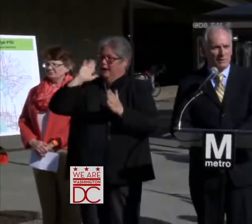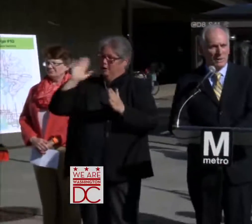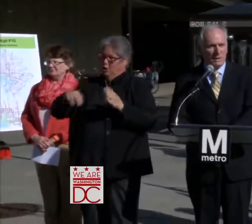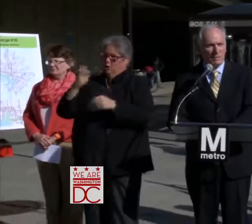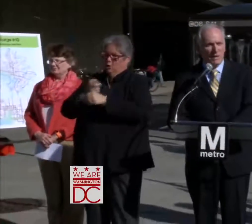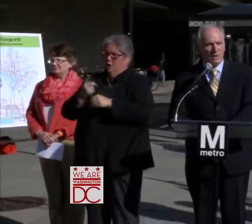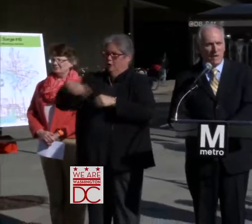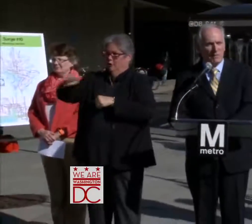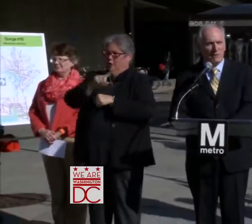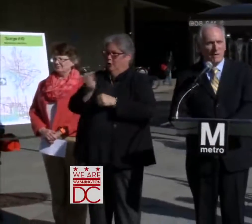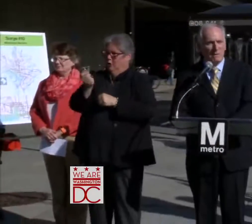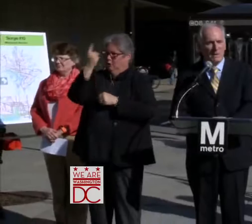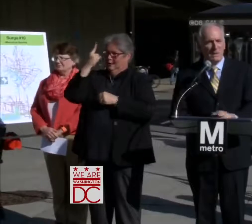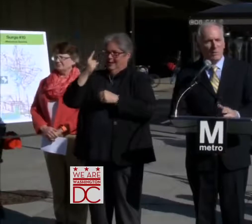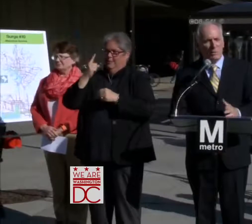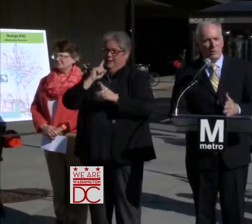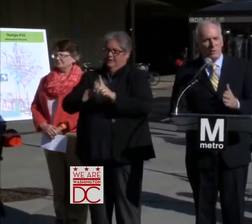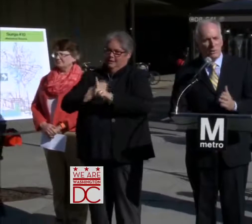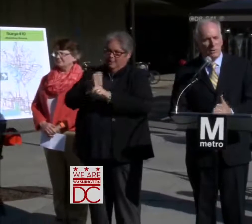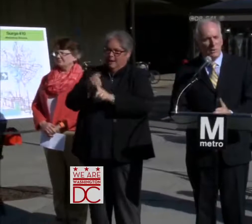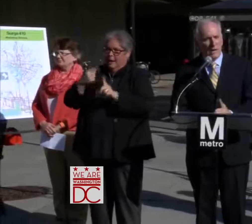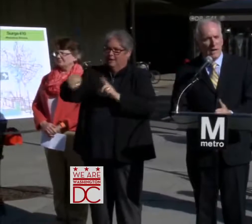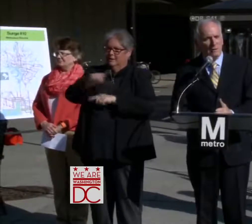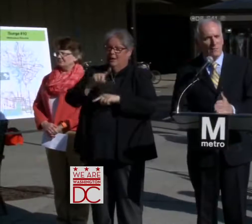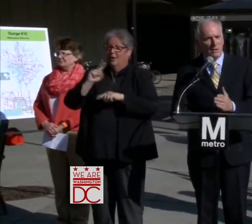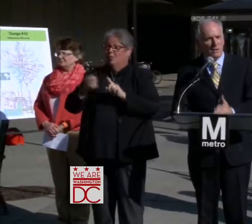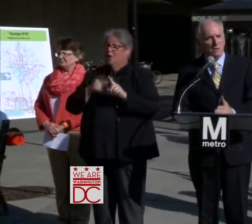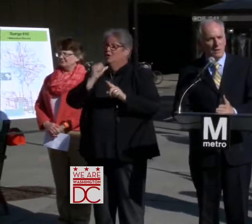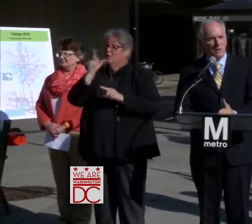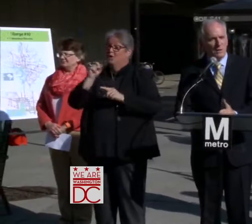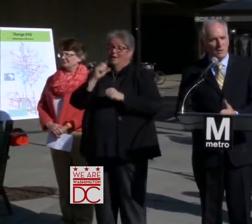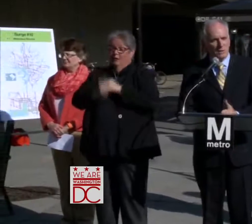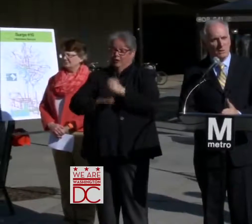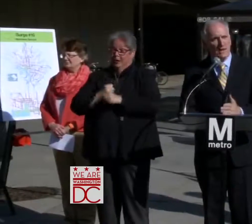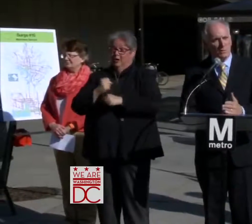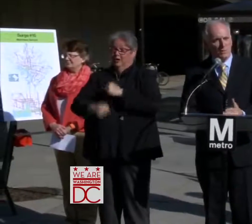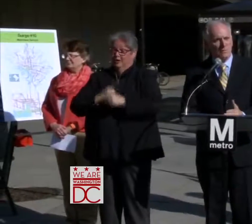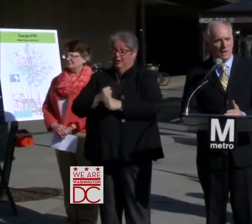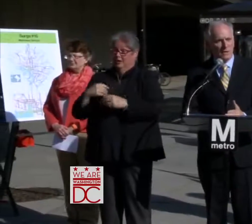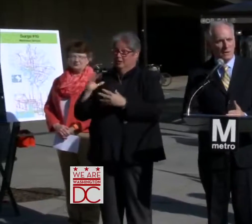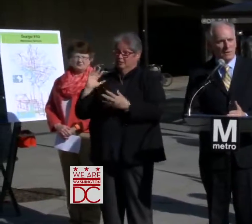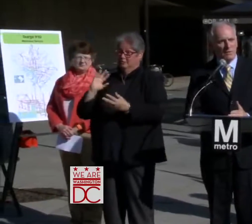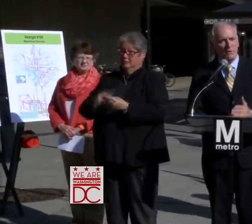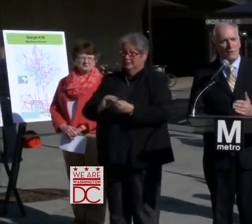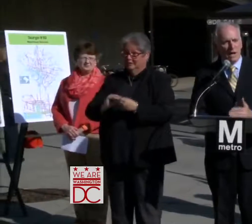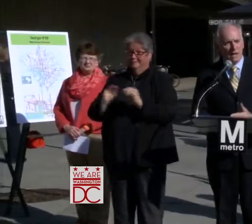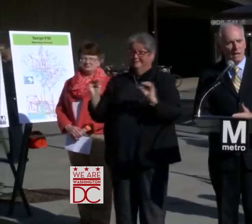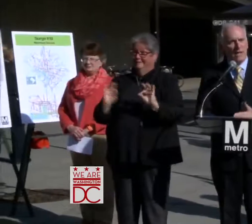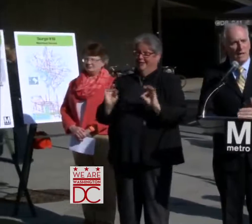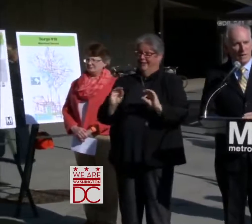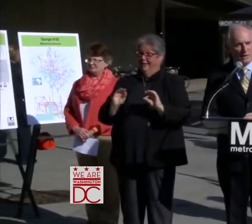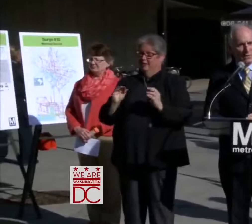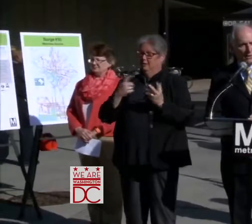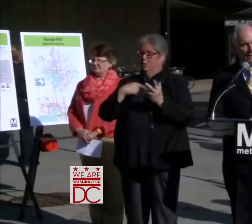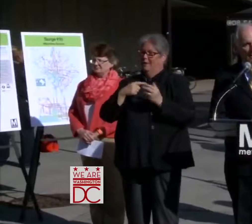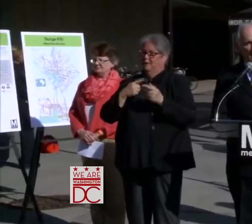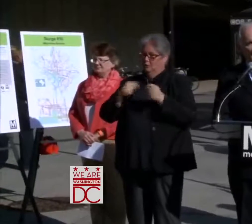PARTICULARLY WITH THE IMPACT IT IS HAVING ON THEM BUT WHEN YOU DON'T DO THAT FOR YEARS AND YEARS AND YEARS THAT'S WHERE YOU FIND YOURSELF SO WE'VE GOT TO GET AHEAD OF THAT CURVE AND